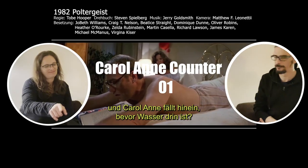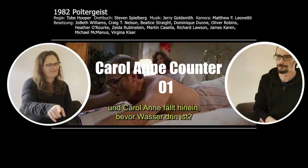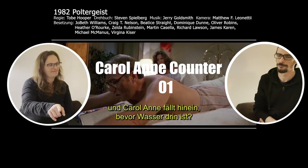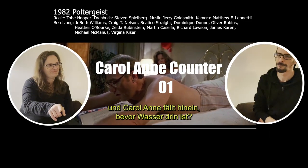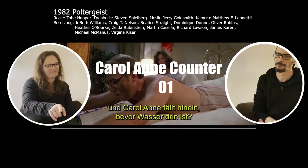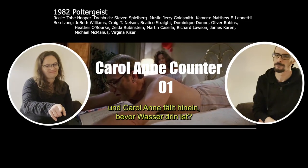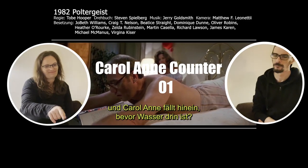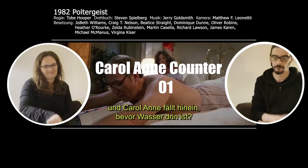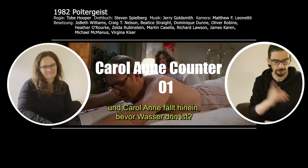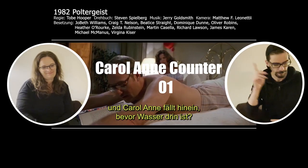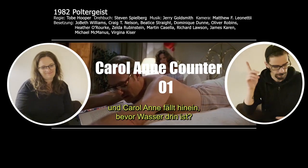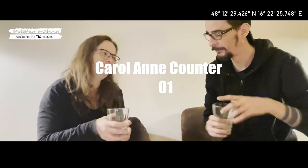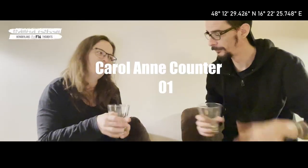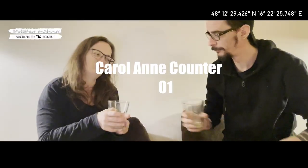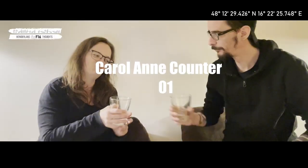And here is her name again! - Olé!